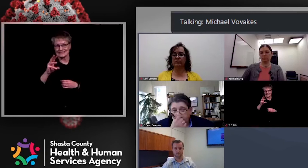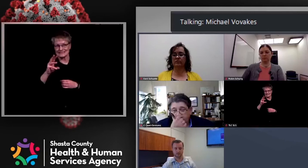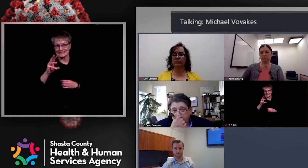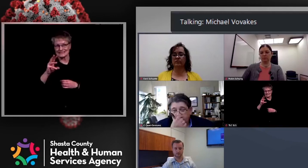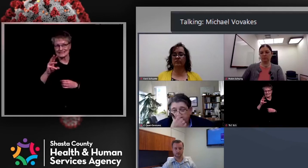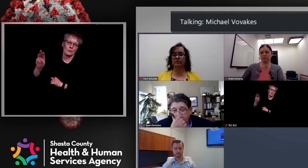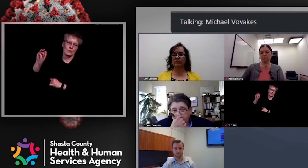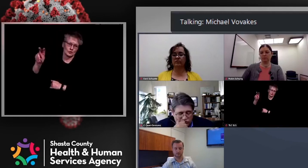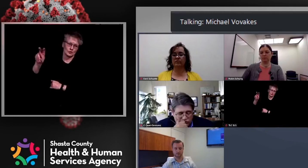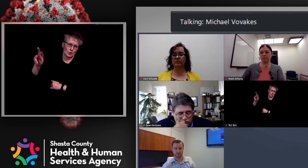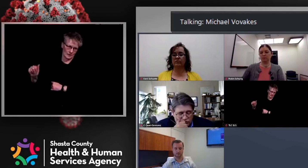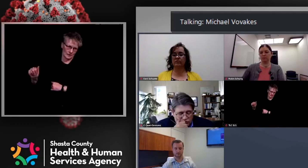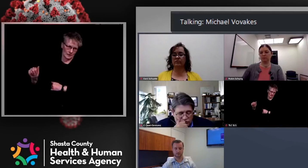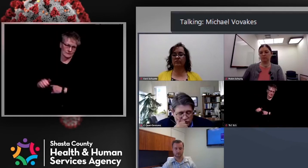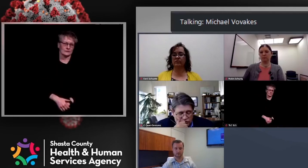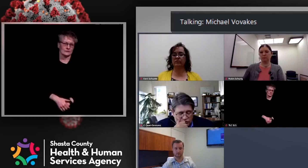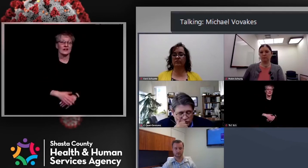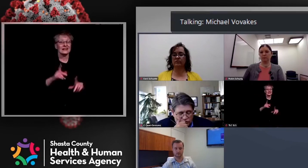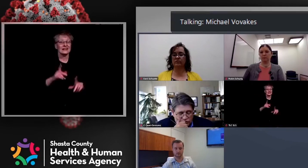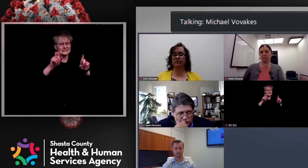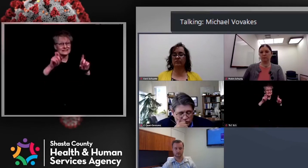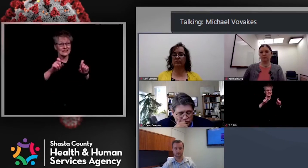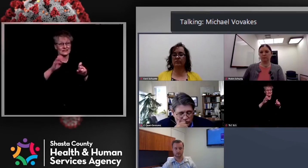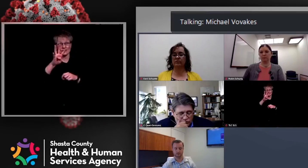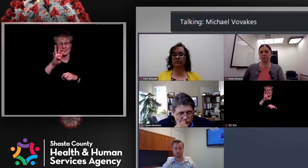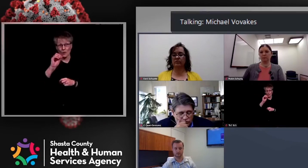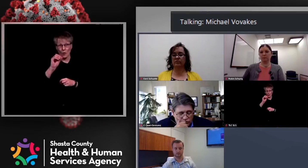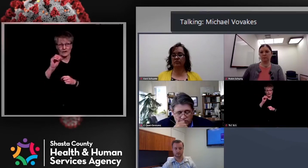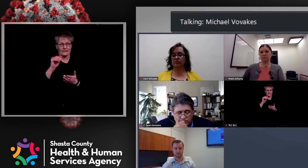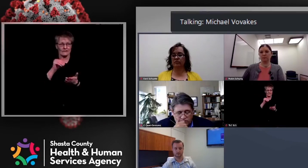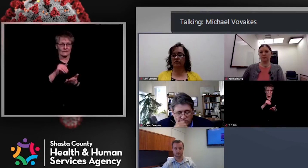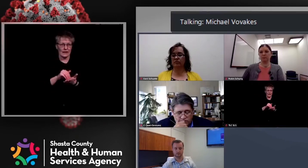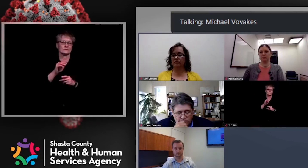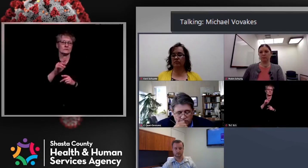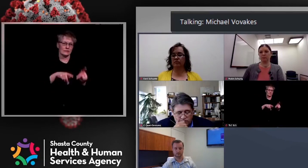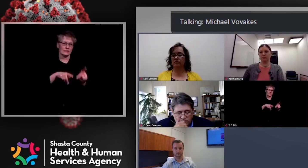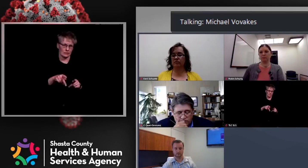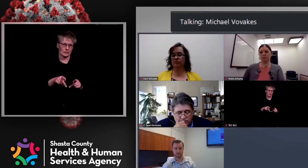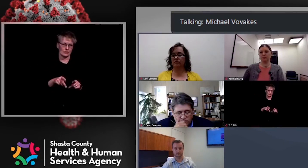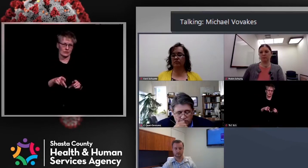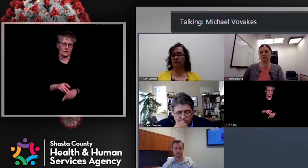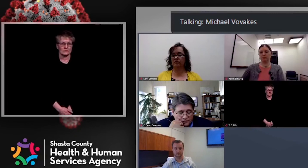over 40,000 people in each one. And I don't know exact numbers of how many 16 and 17 and